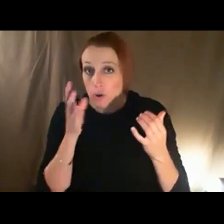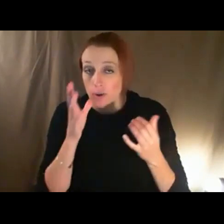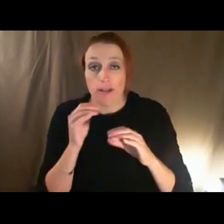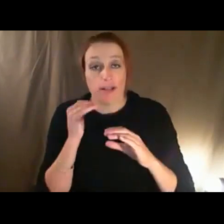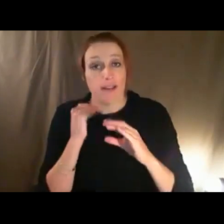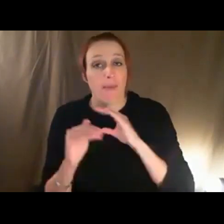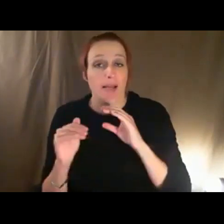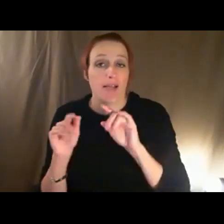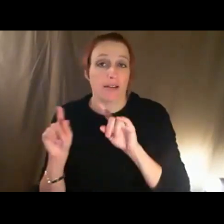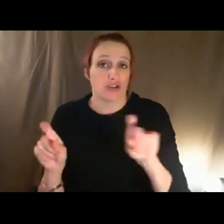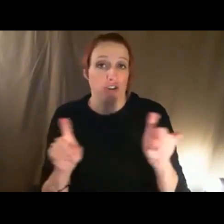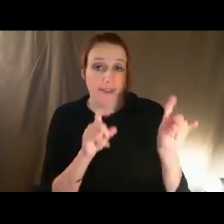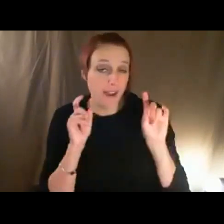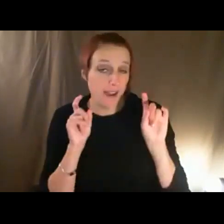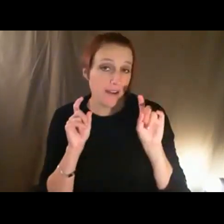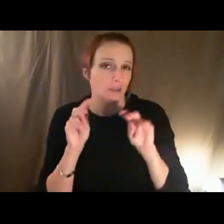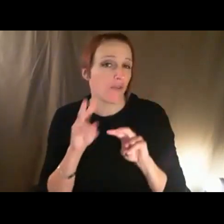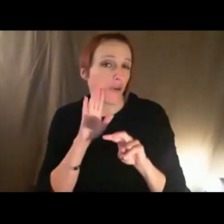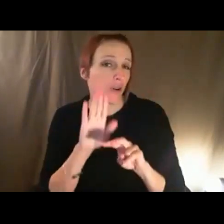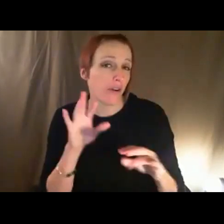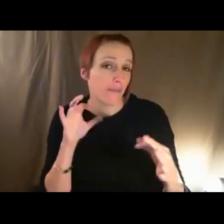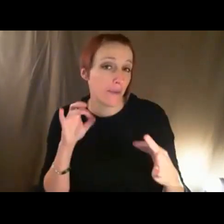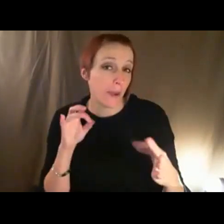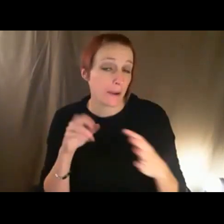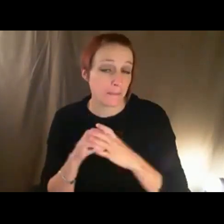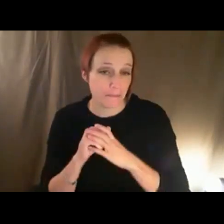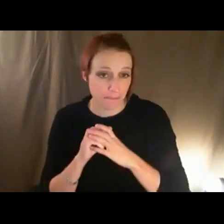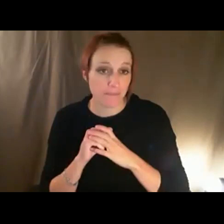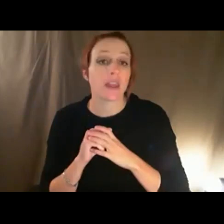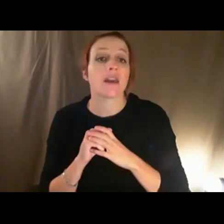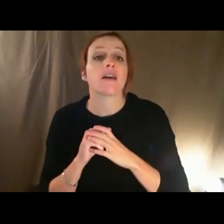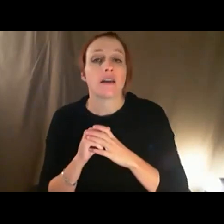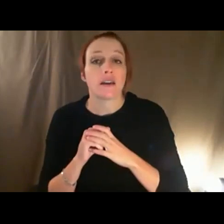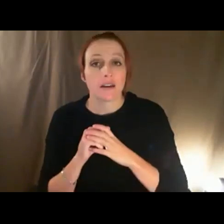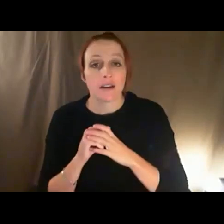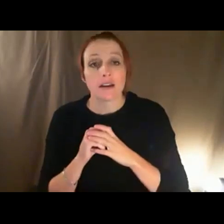and in that survey is also the information that you'll need for your continuing education